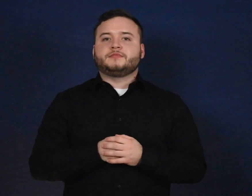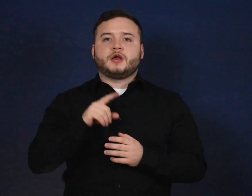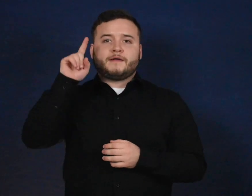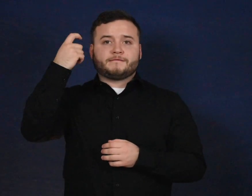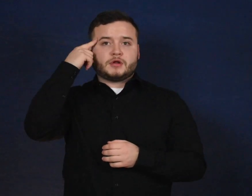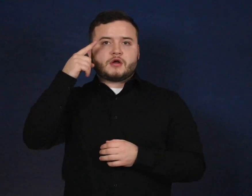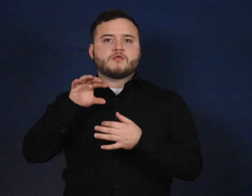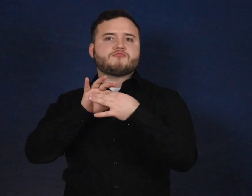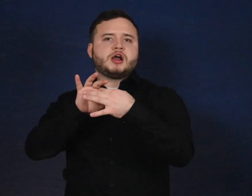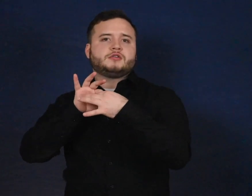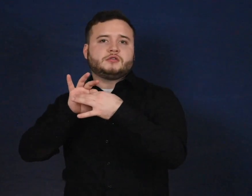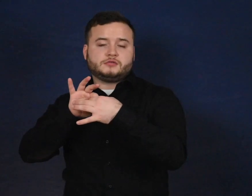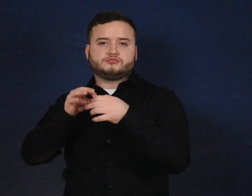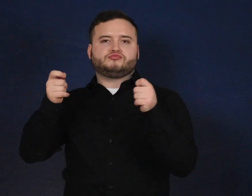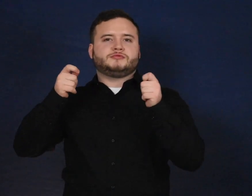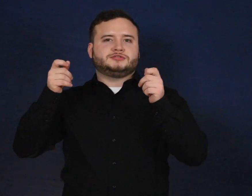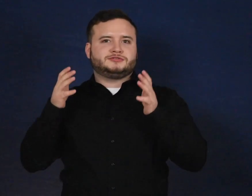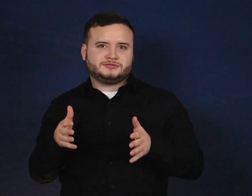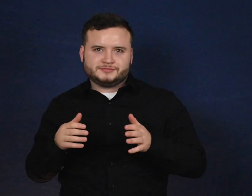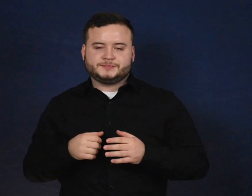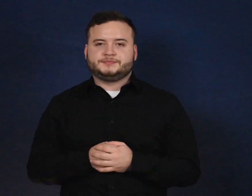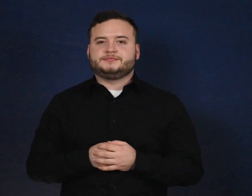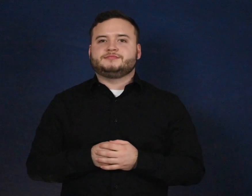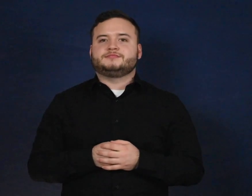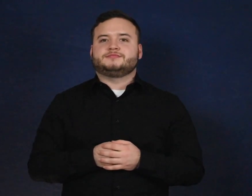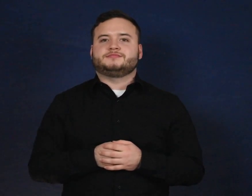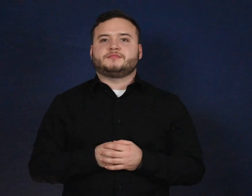a Government Relations Director, and